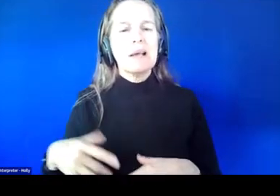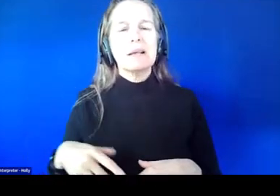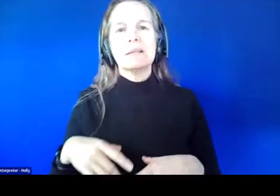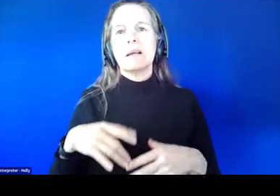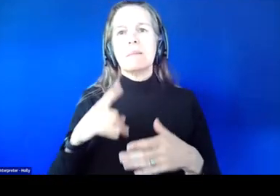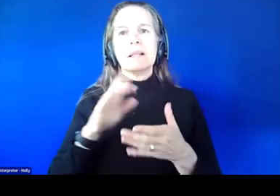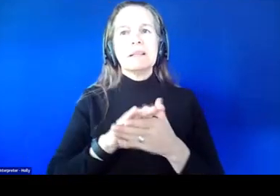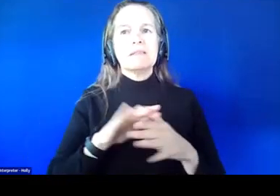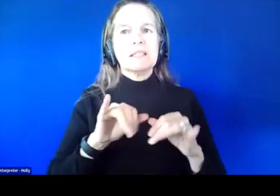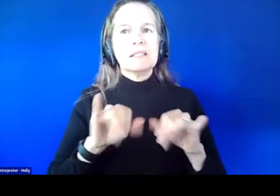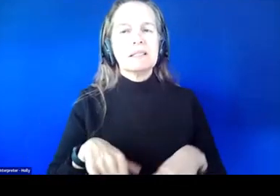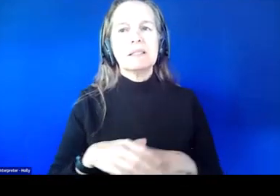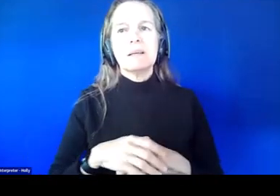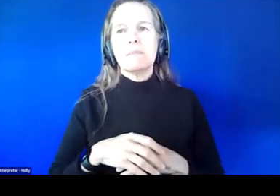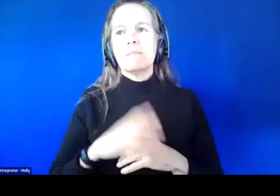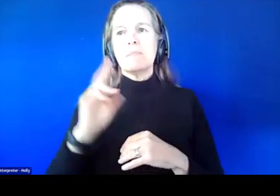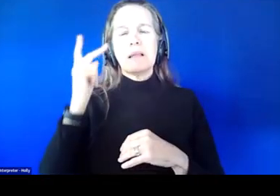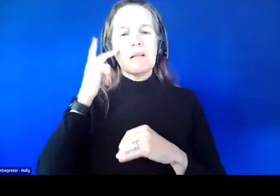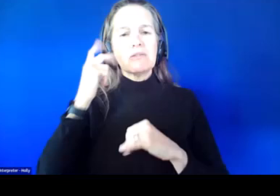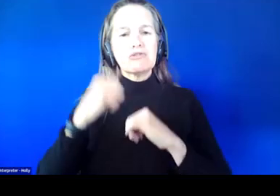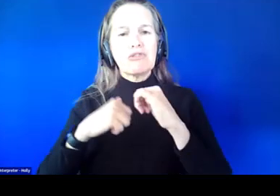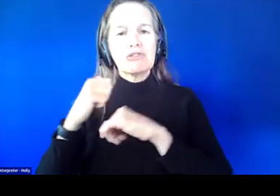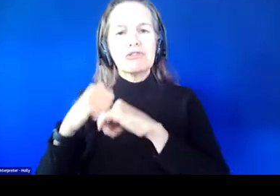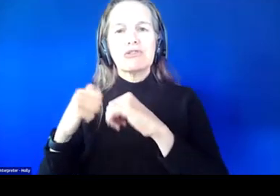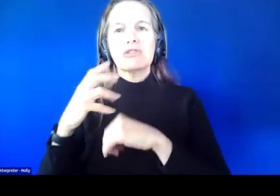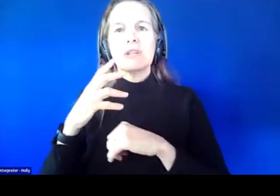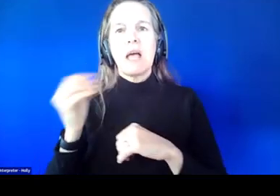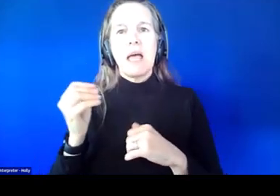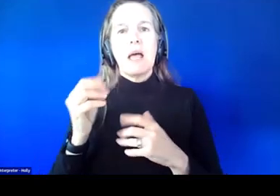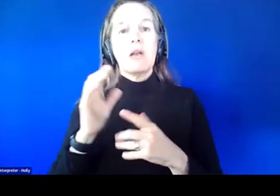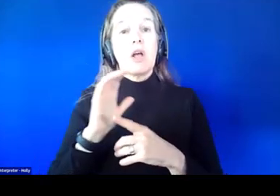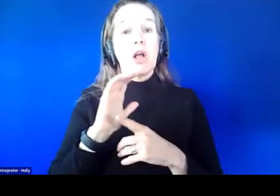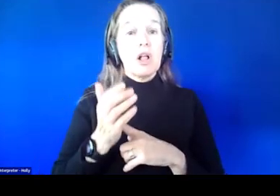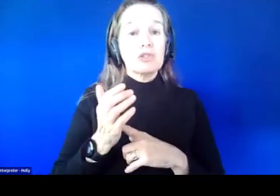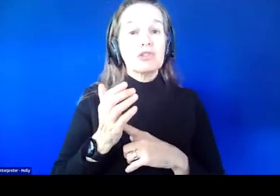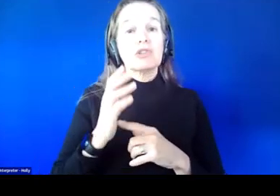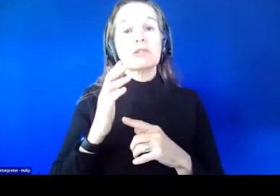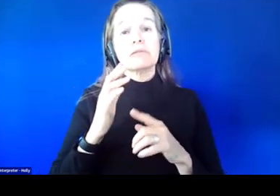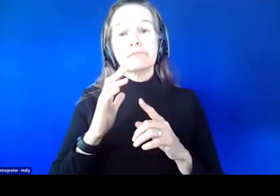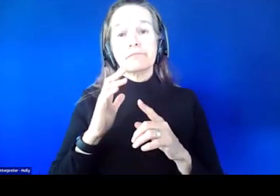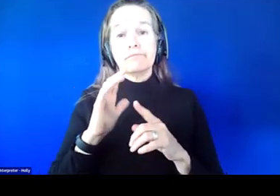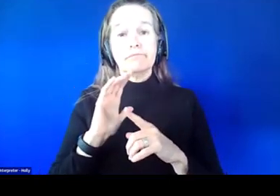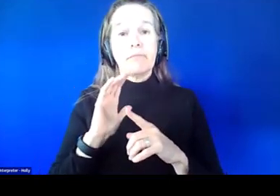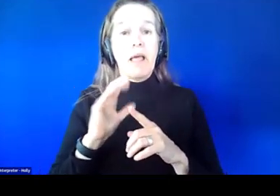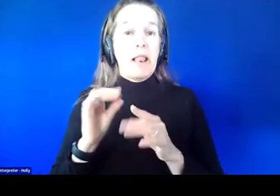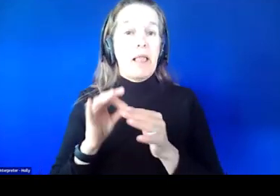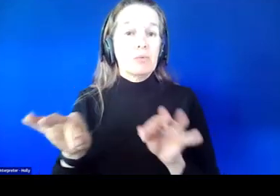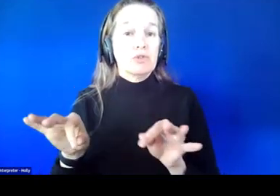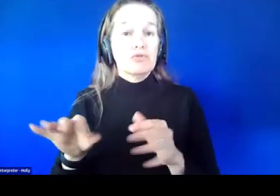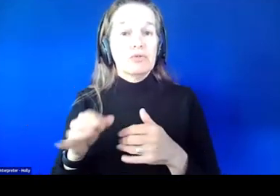structures, and also our culture and language right and how that shows up in the services that we